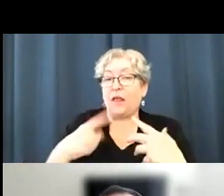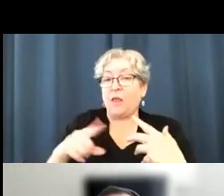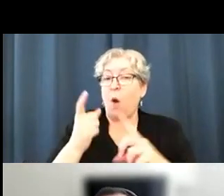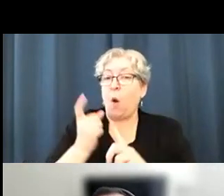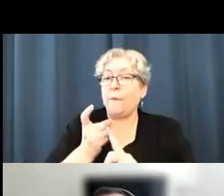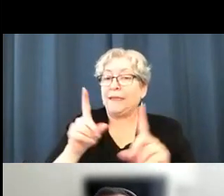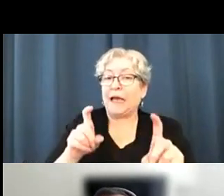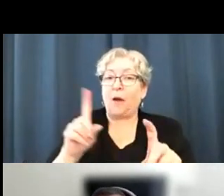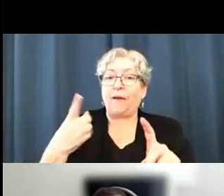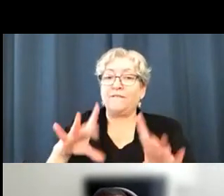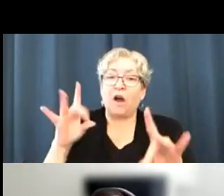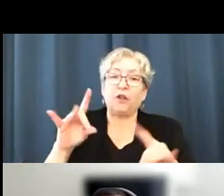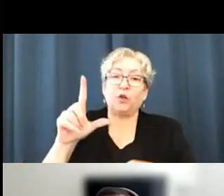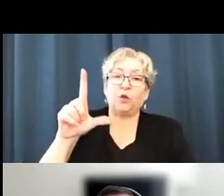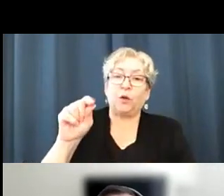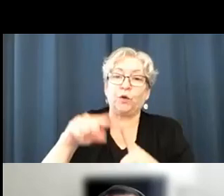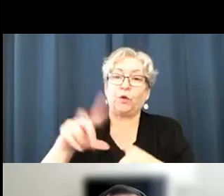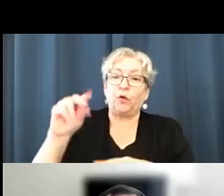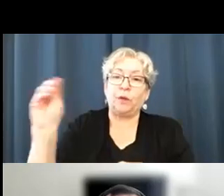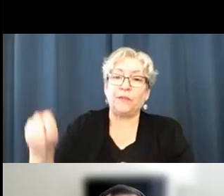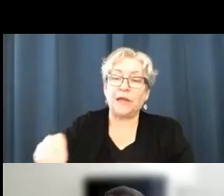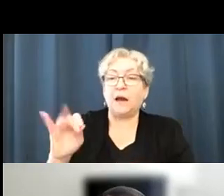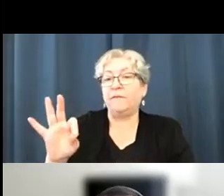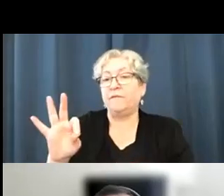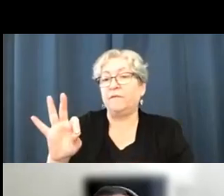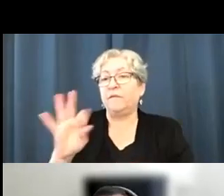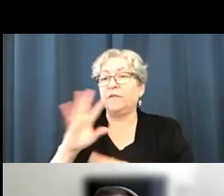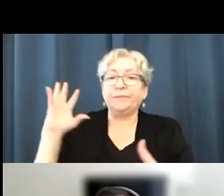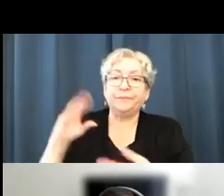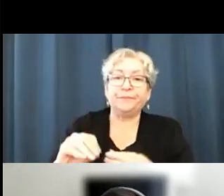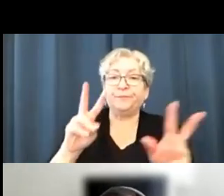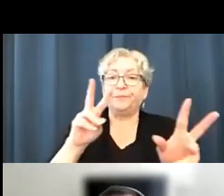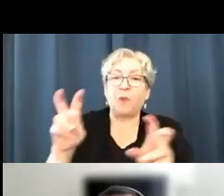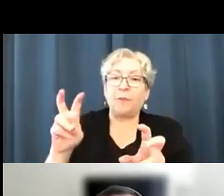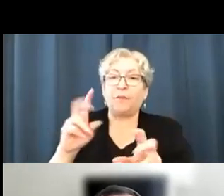only find 20 to 30% of the total issues that you're gonna have.